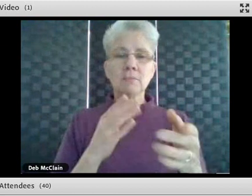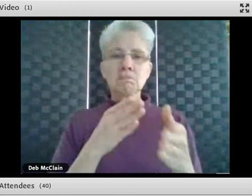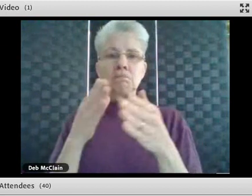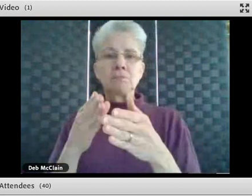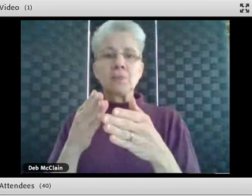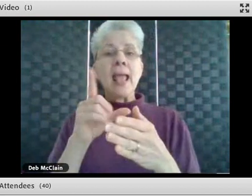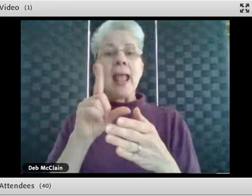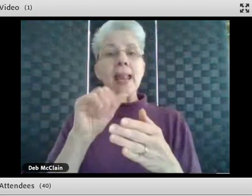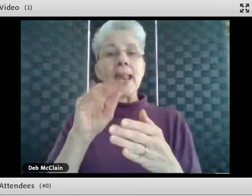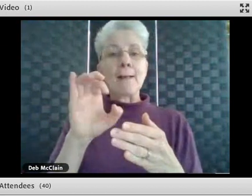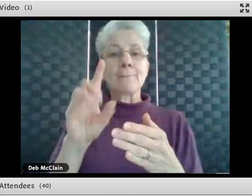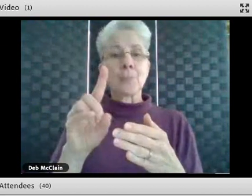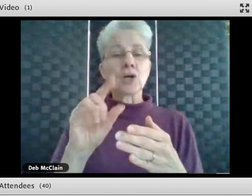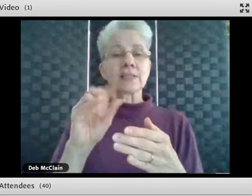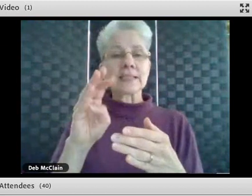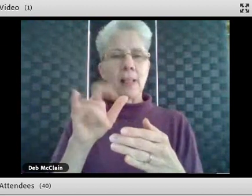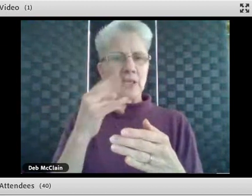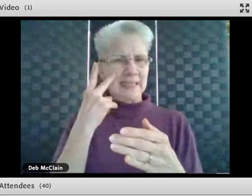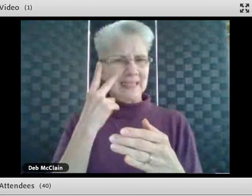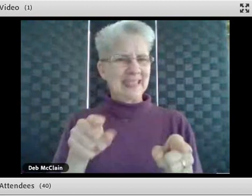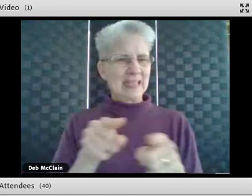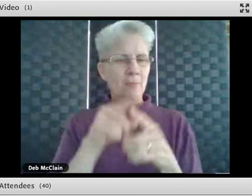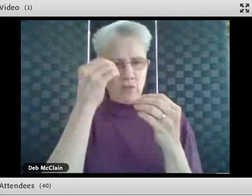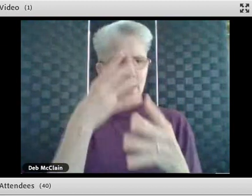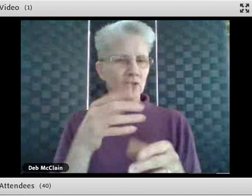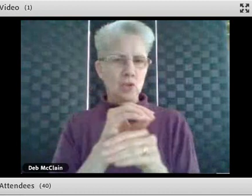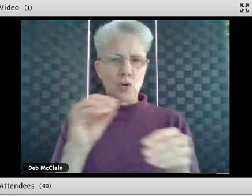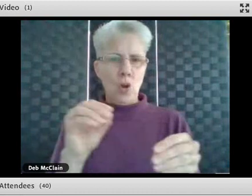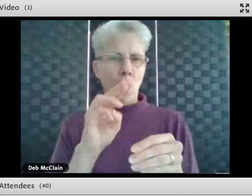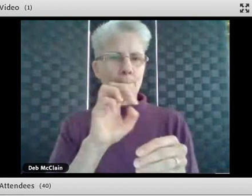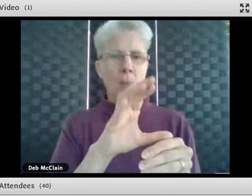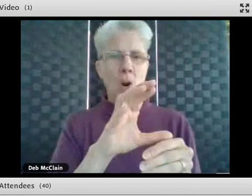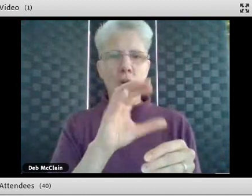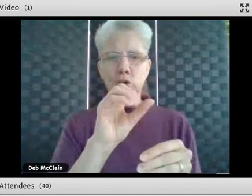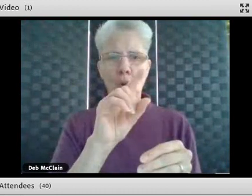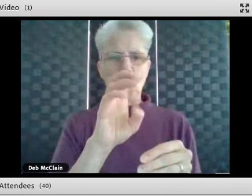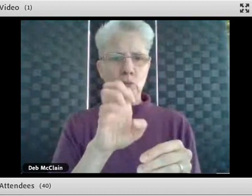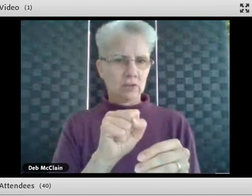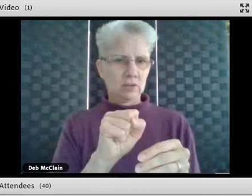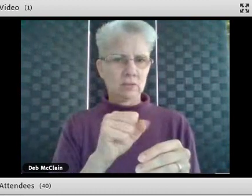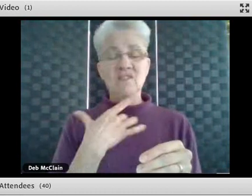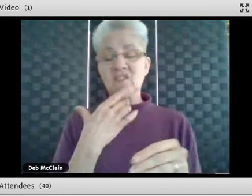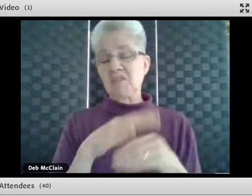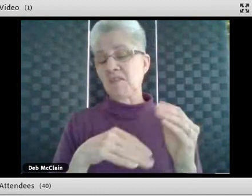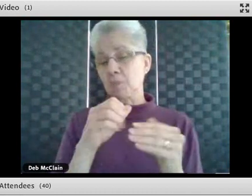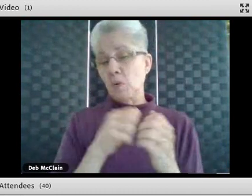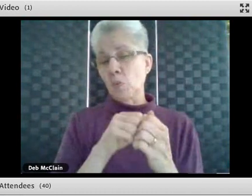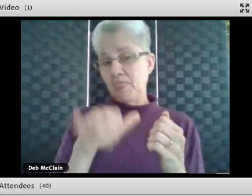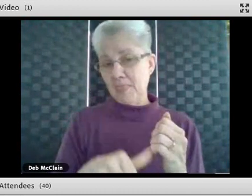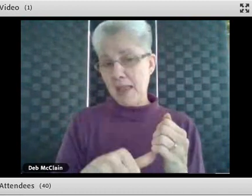and then you can see that same information without the MARC coding, all right? If you feel more comfortable looking at the information